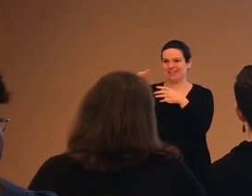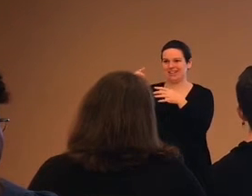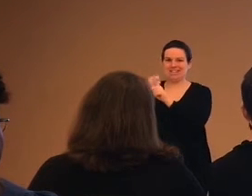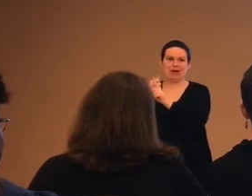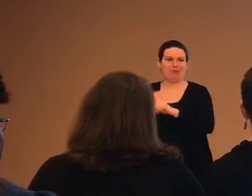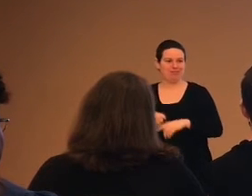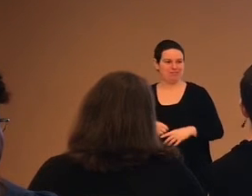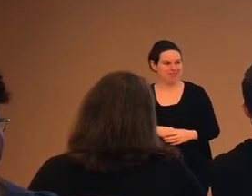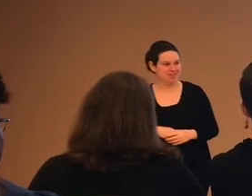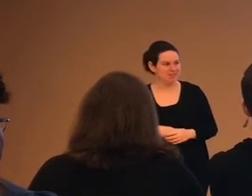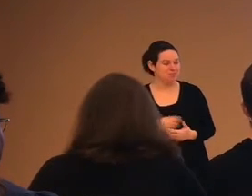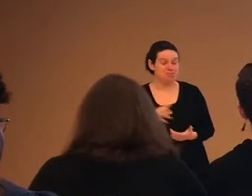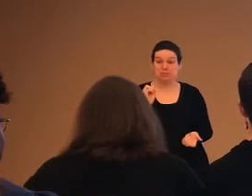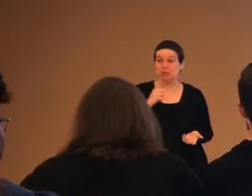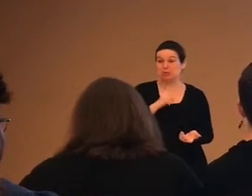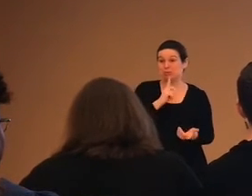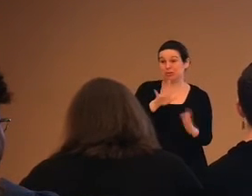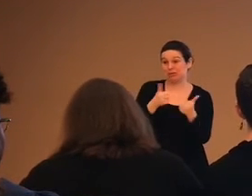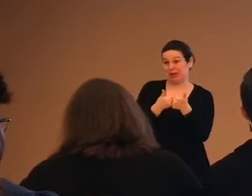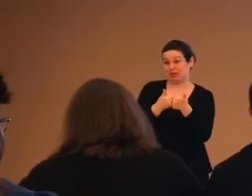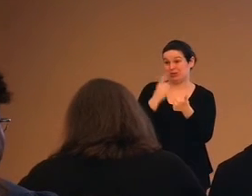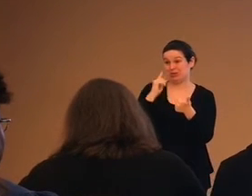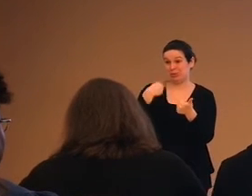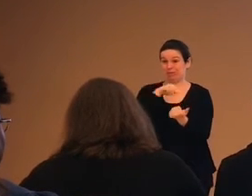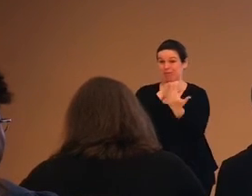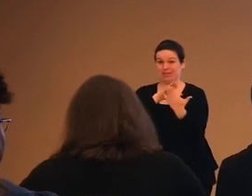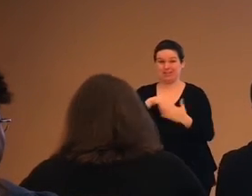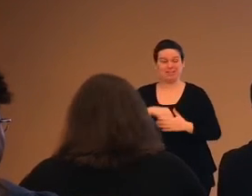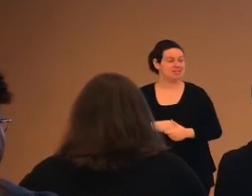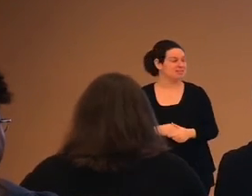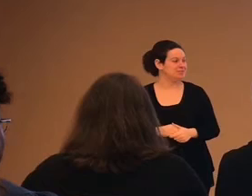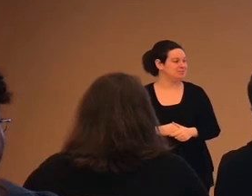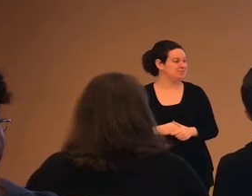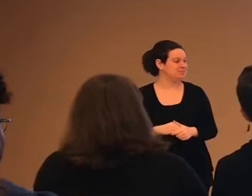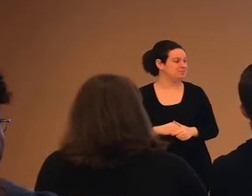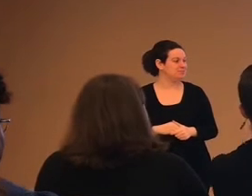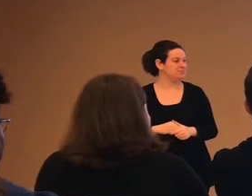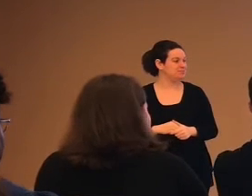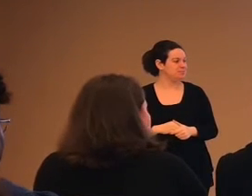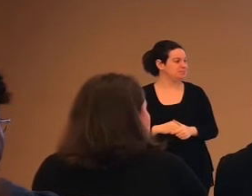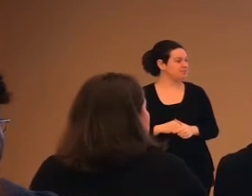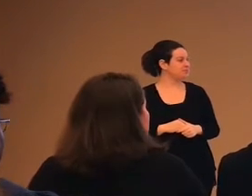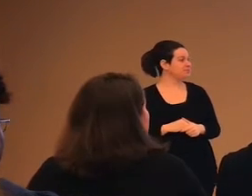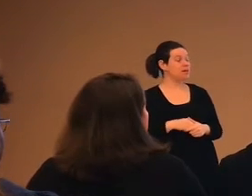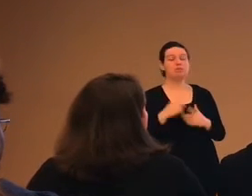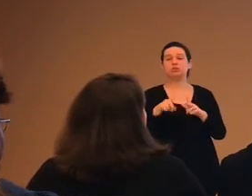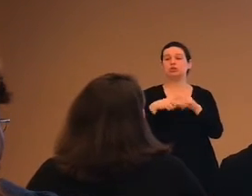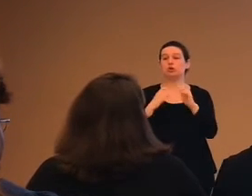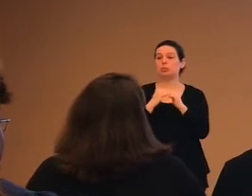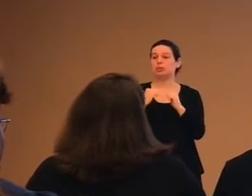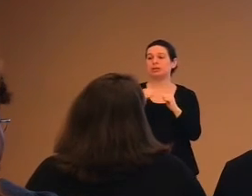So that's just one of the biggest challenges that we face. I'm gonna start with some photos that kind of illustrate my point